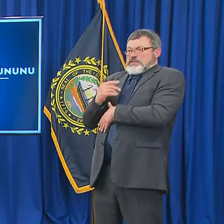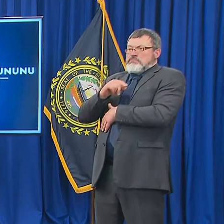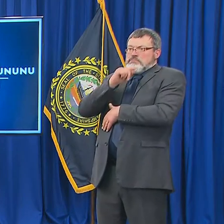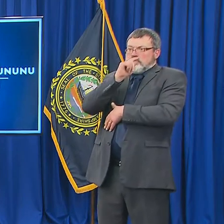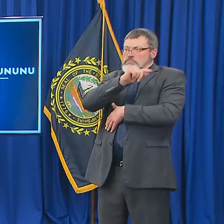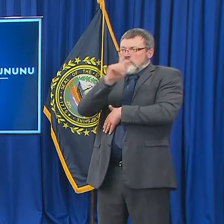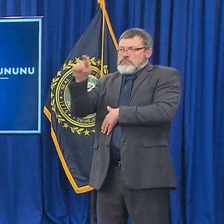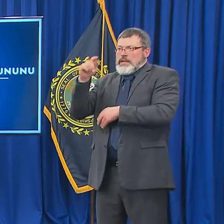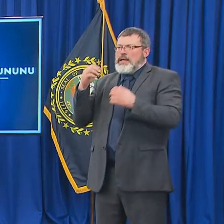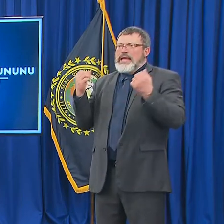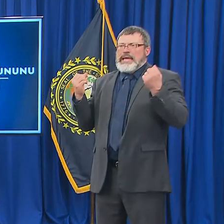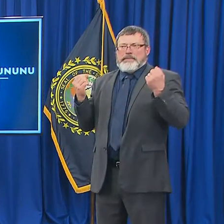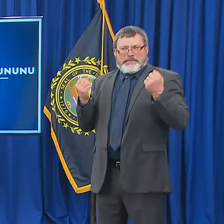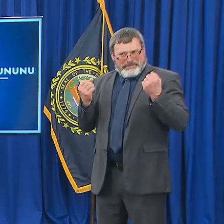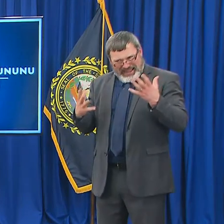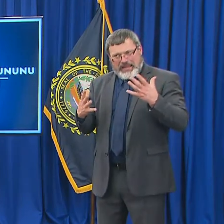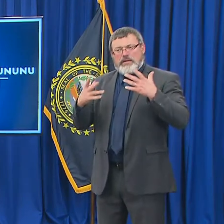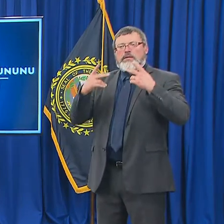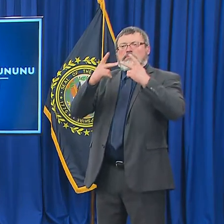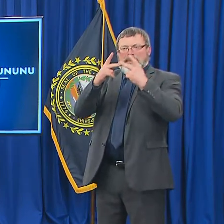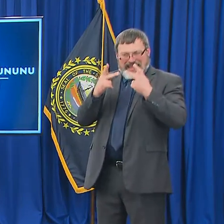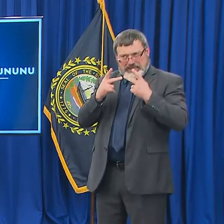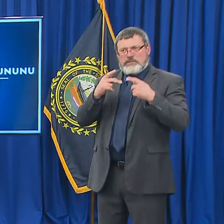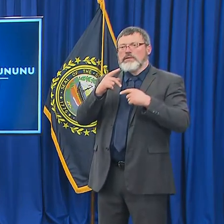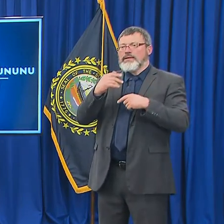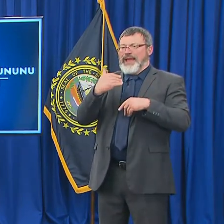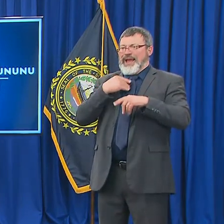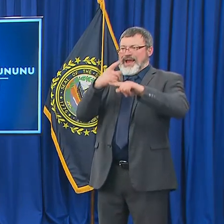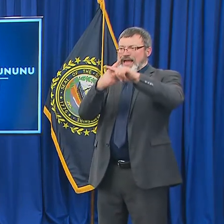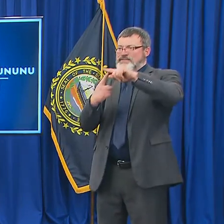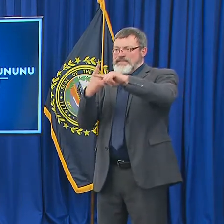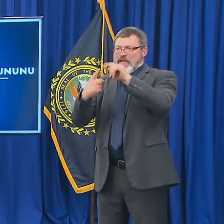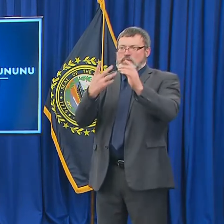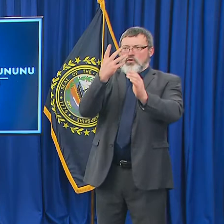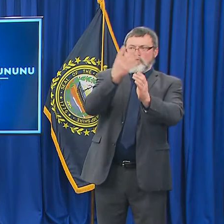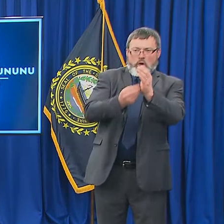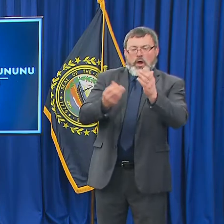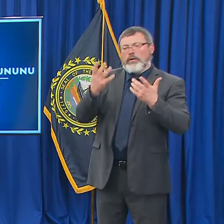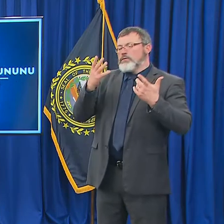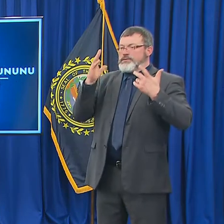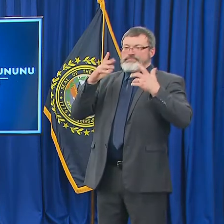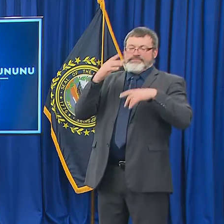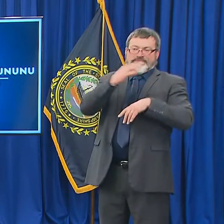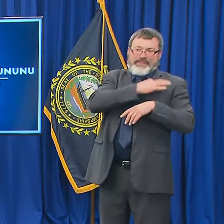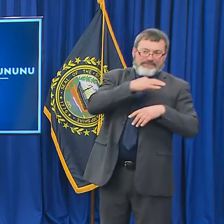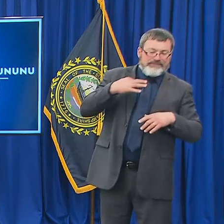But yes, there. It's a when it gets into those long term care facilities. The attack rate is unbelievable on this virus